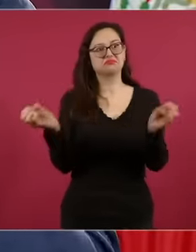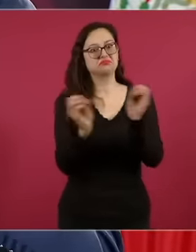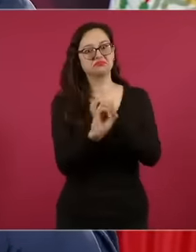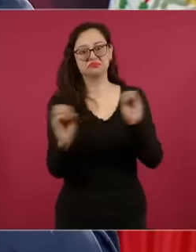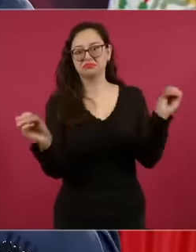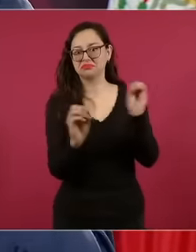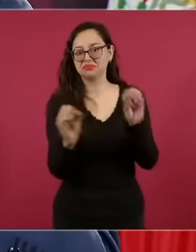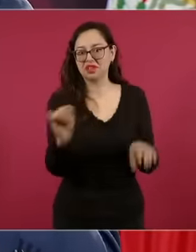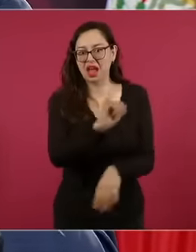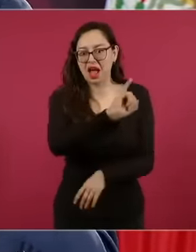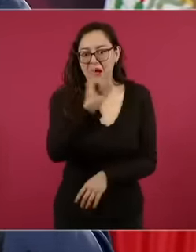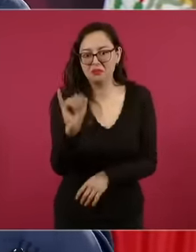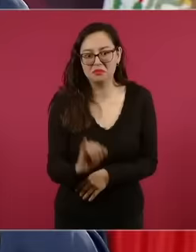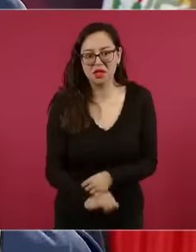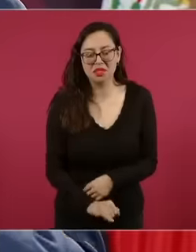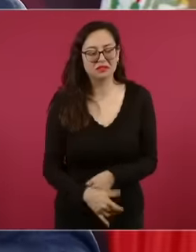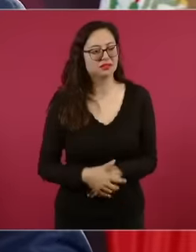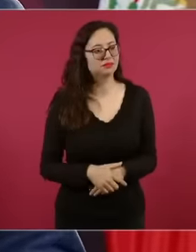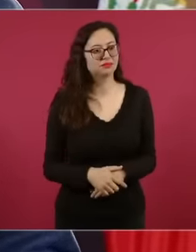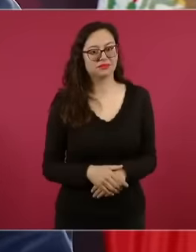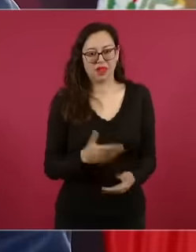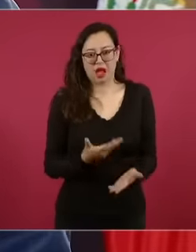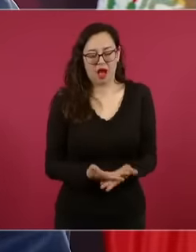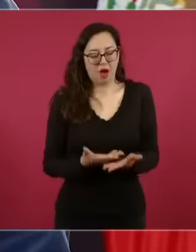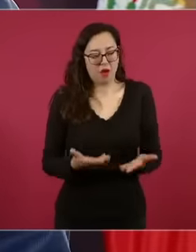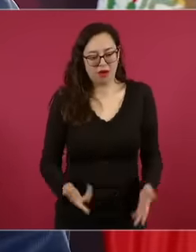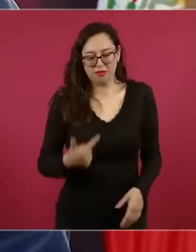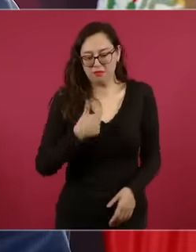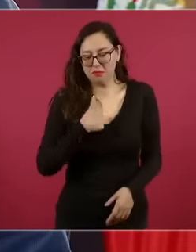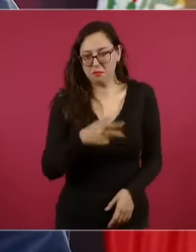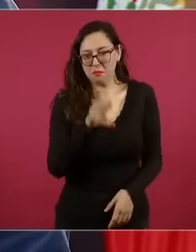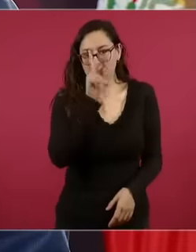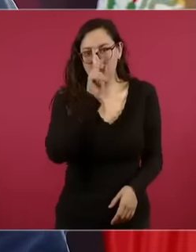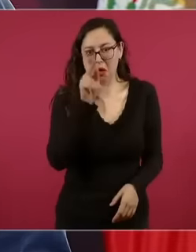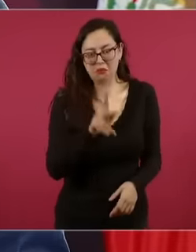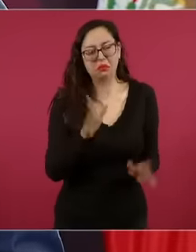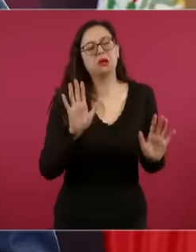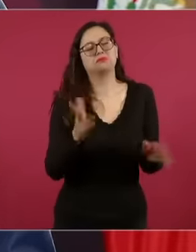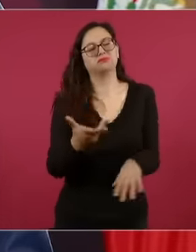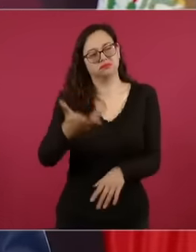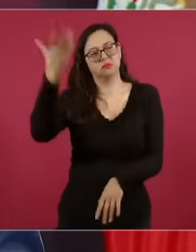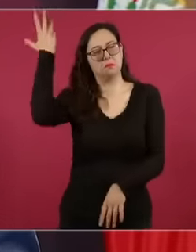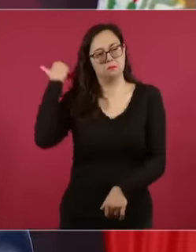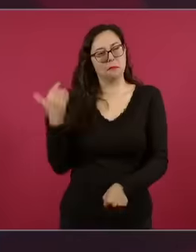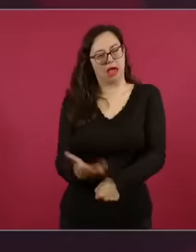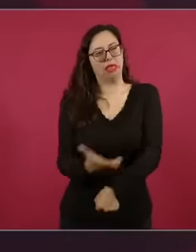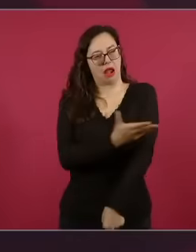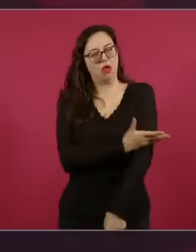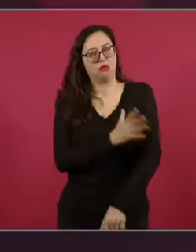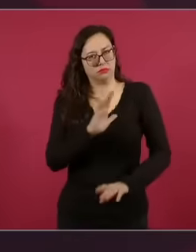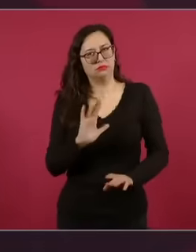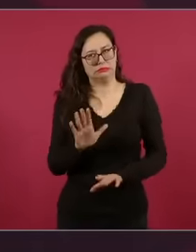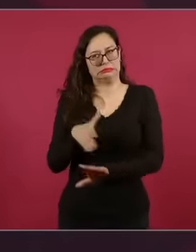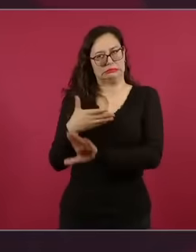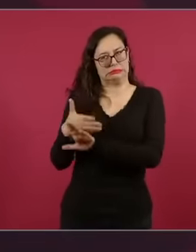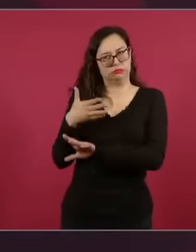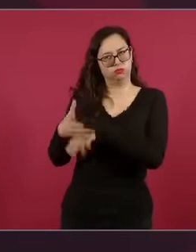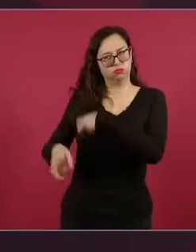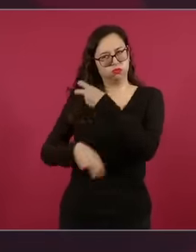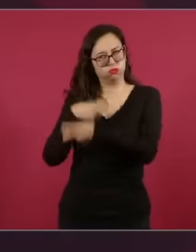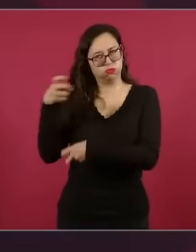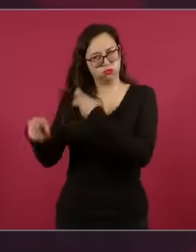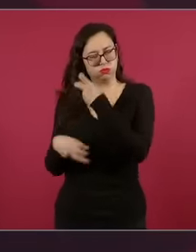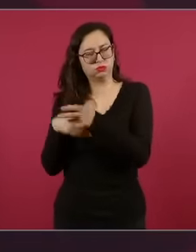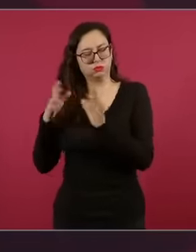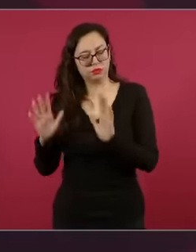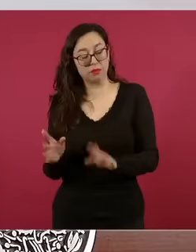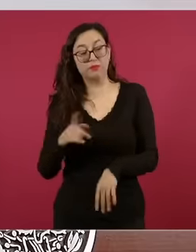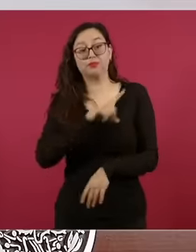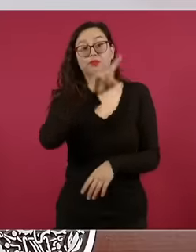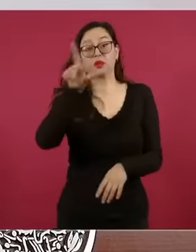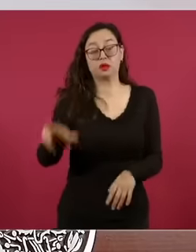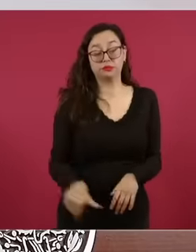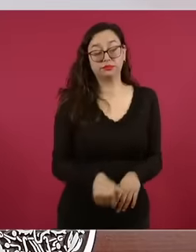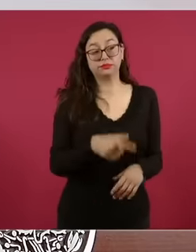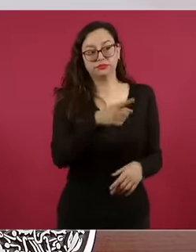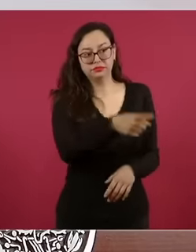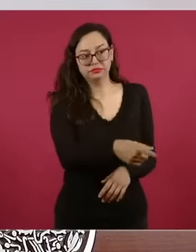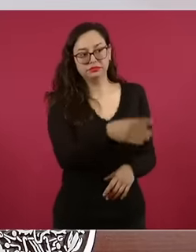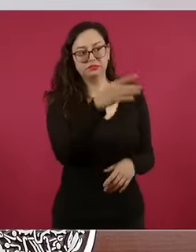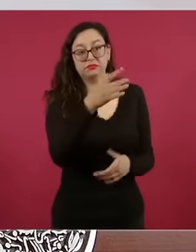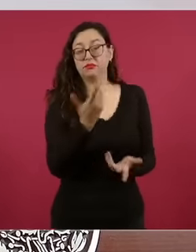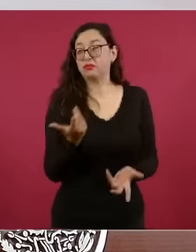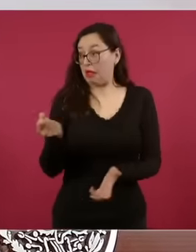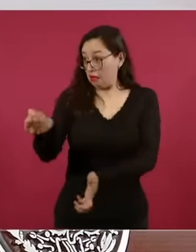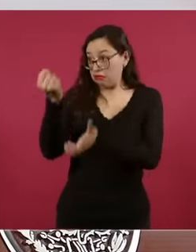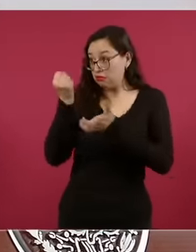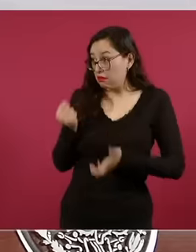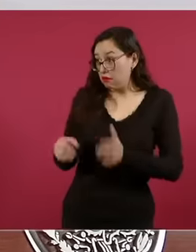questioned a president so much and they began to turn up the volume and thinking that I was going to